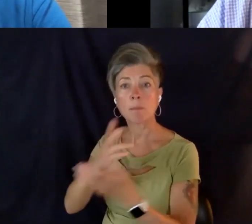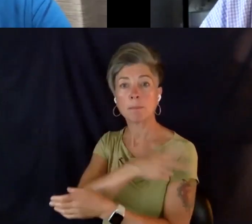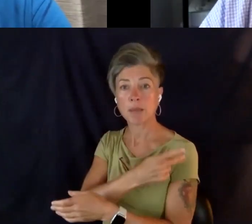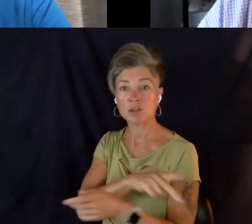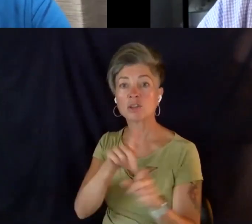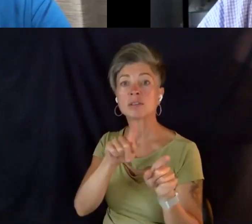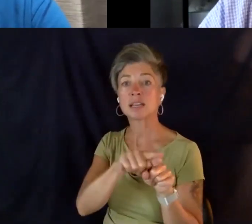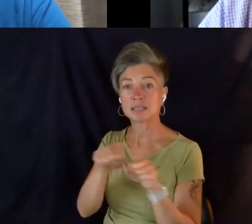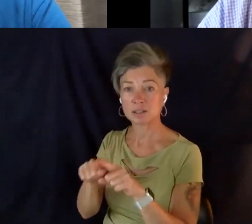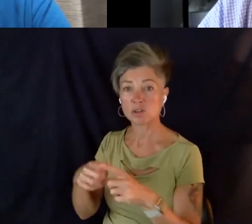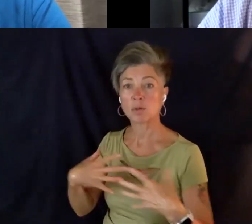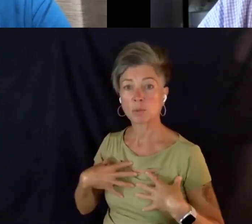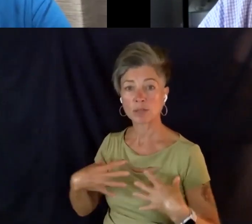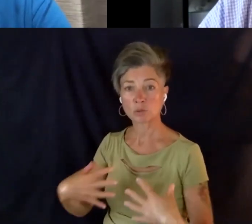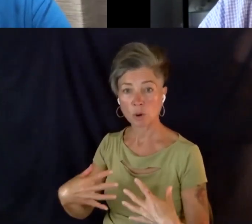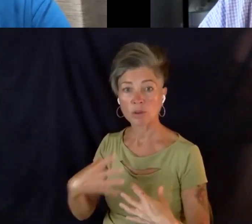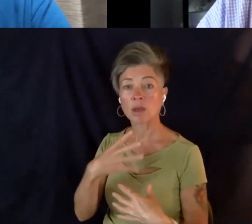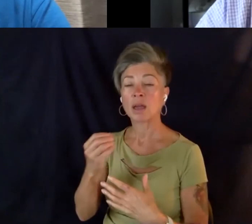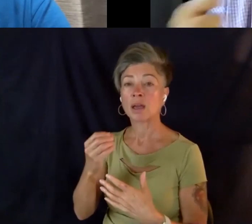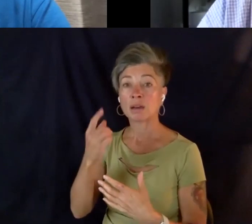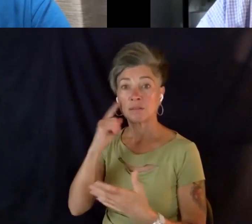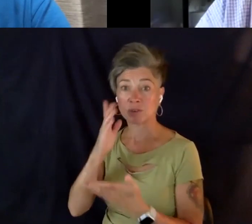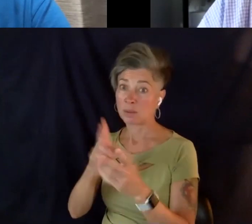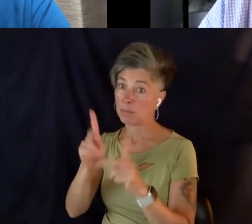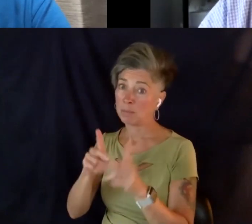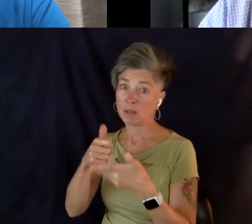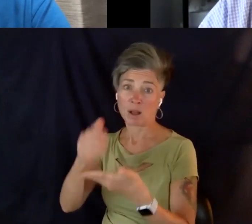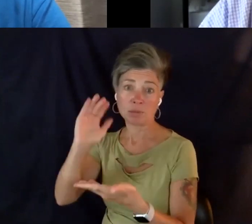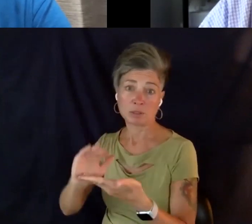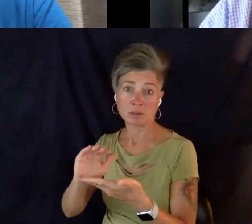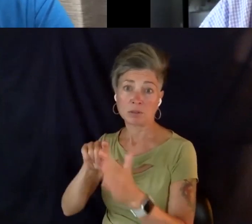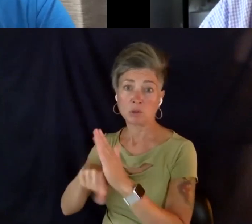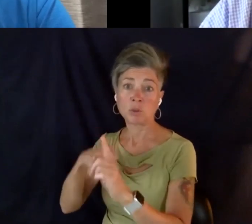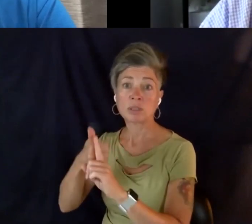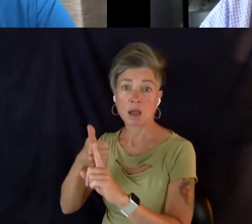and for some people it made them suicidal. So kind of that that FYI about that.